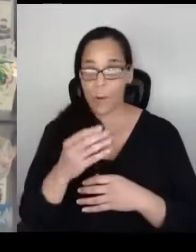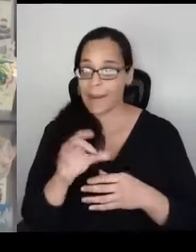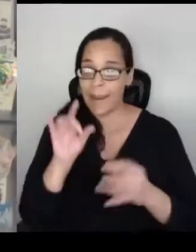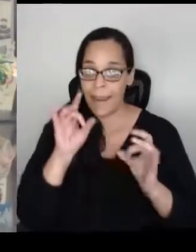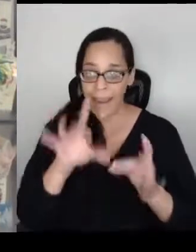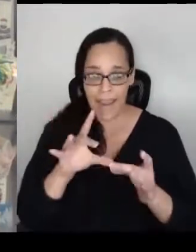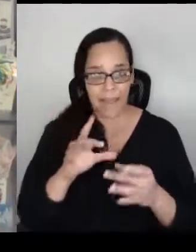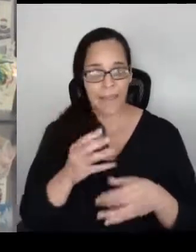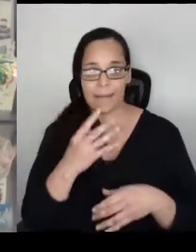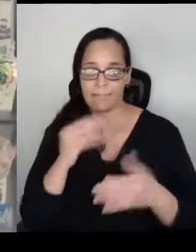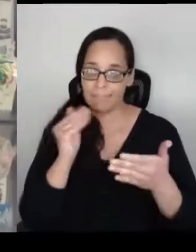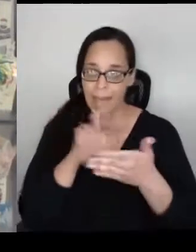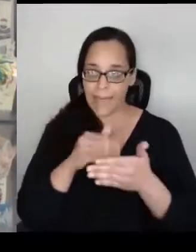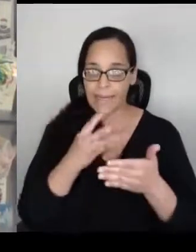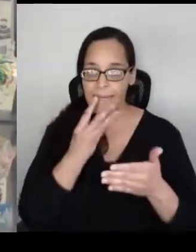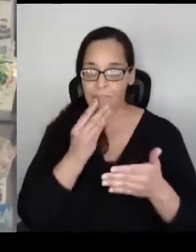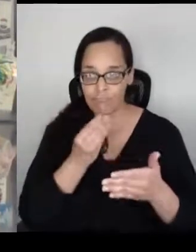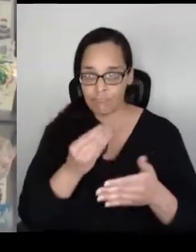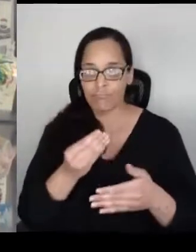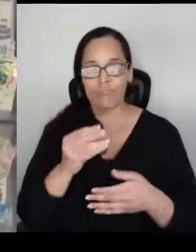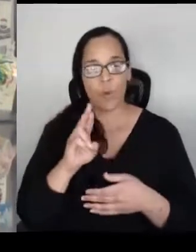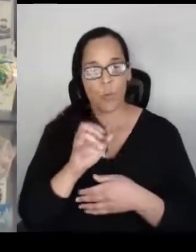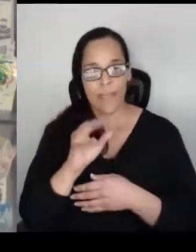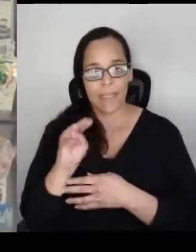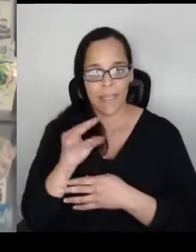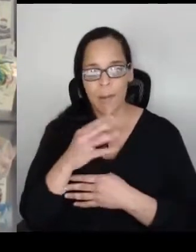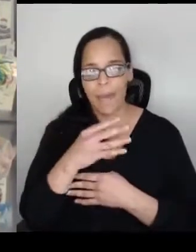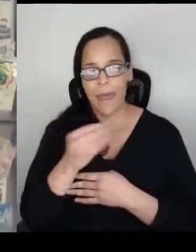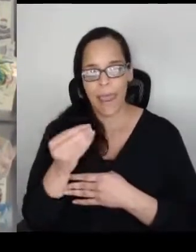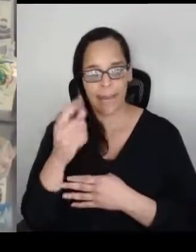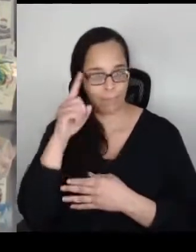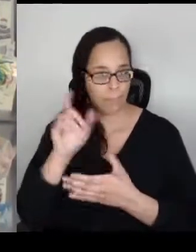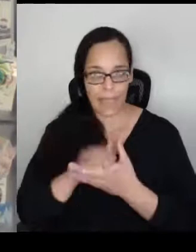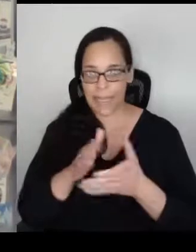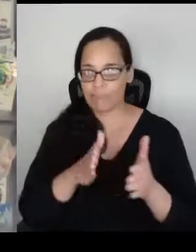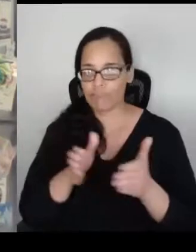on all of WNET's local and national broadcasts and across our digital platforms,